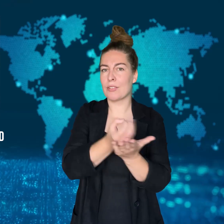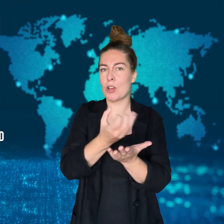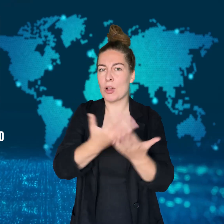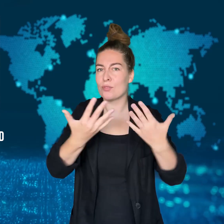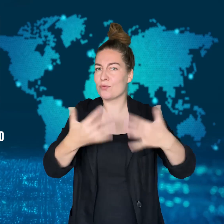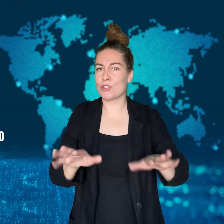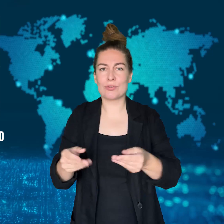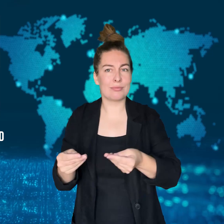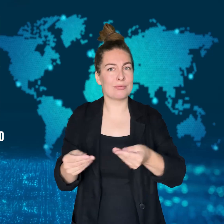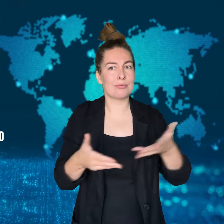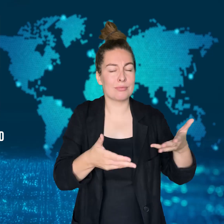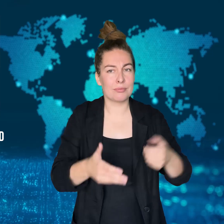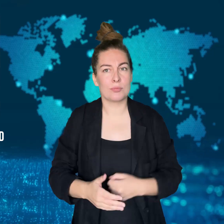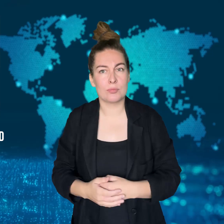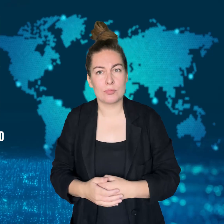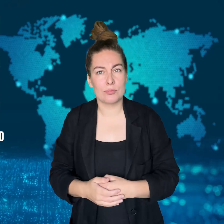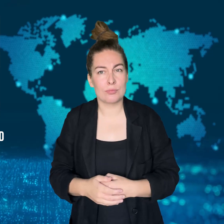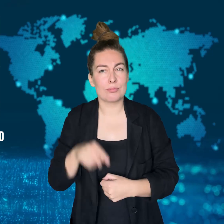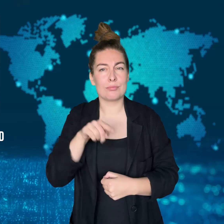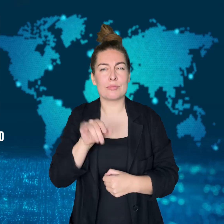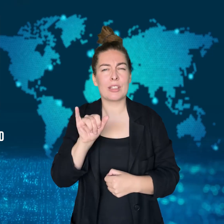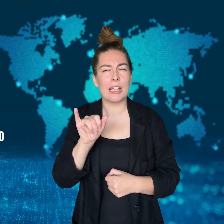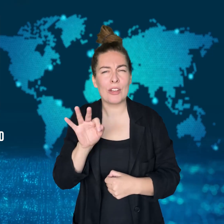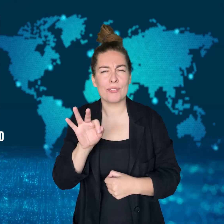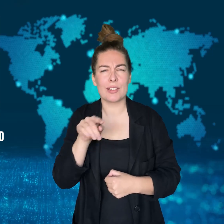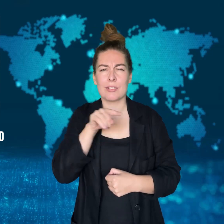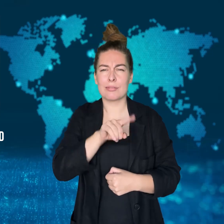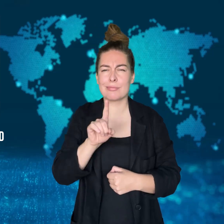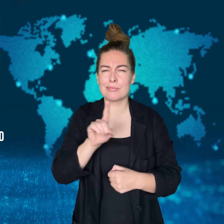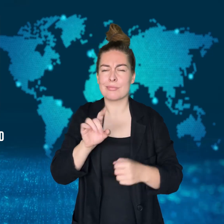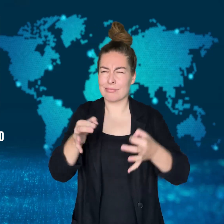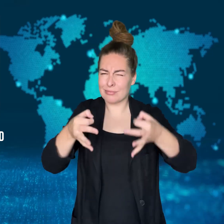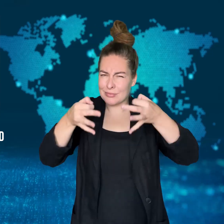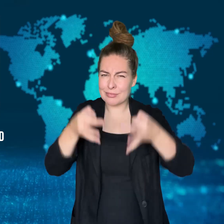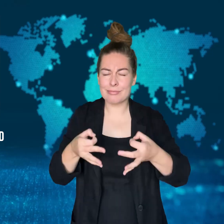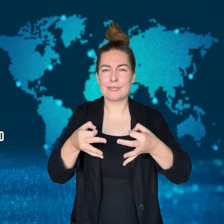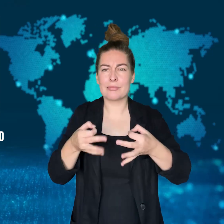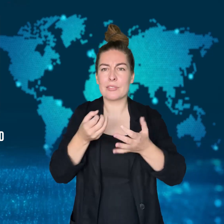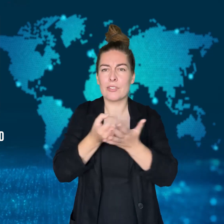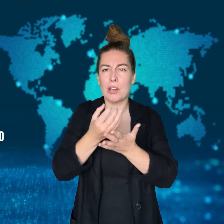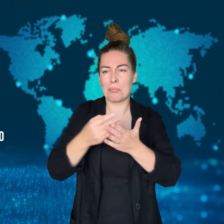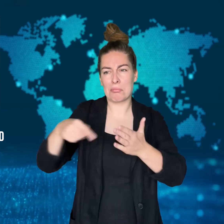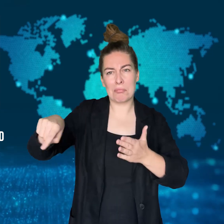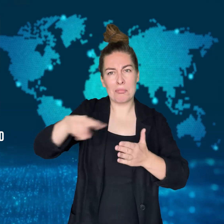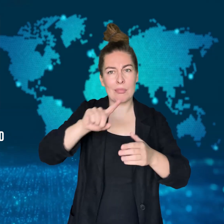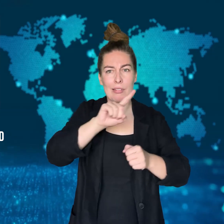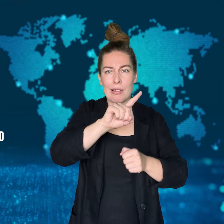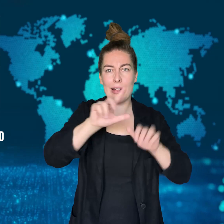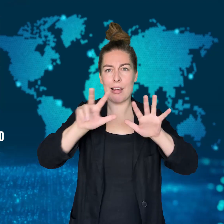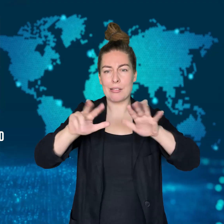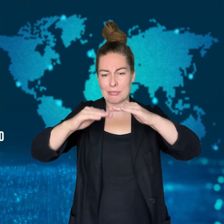If their ages had been found accurately, they would have been returned to